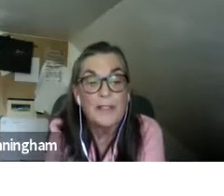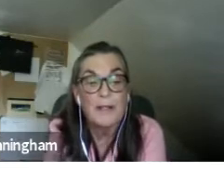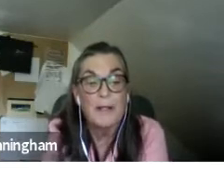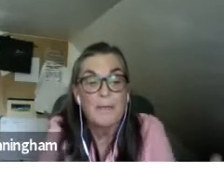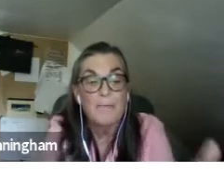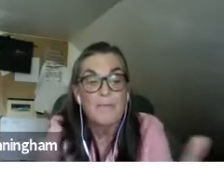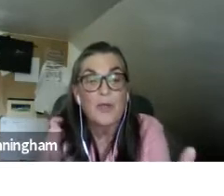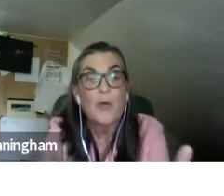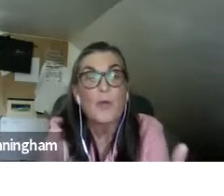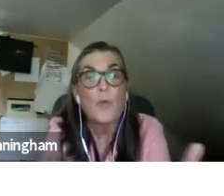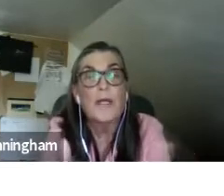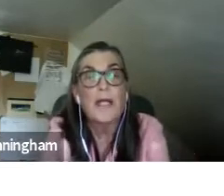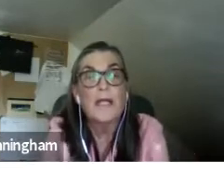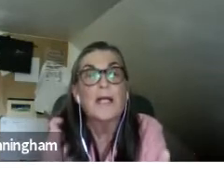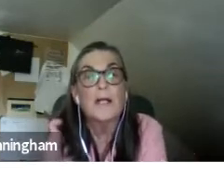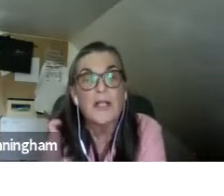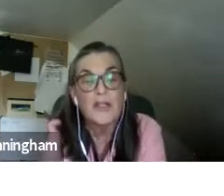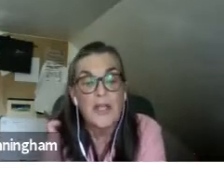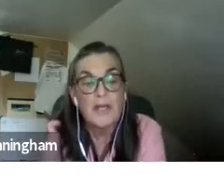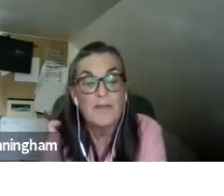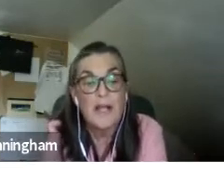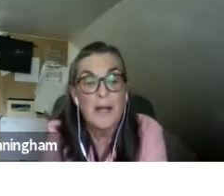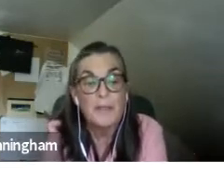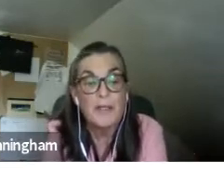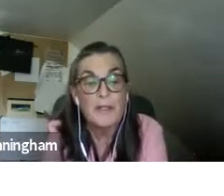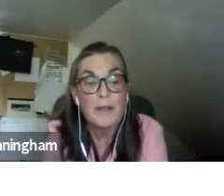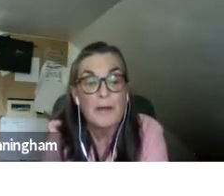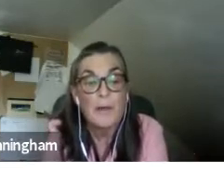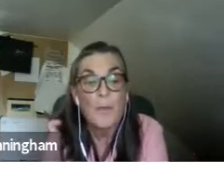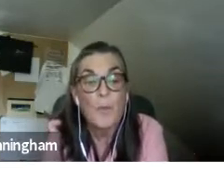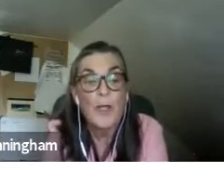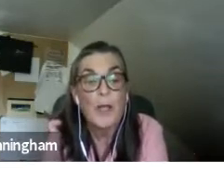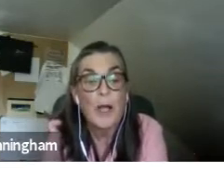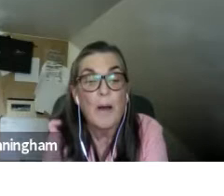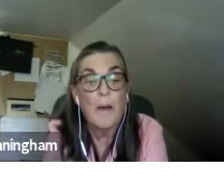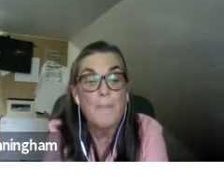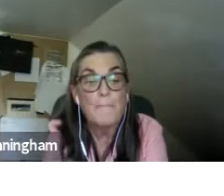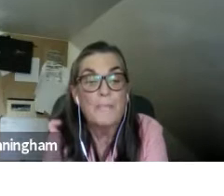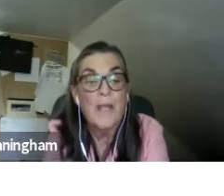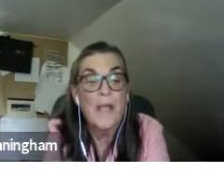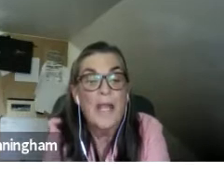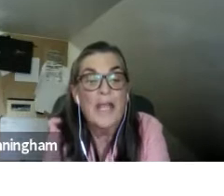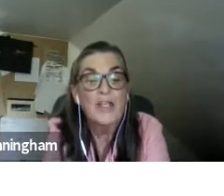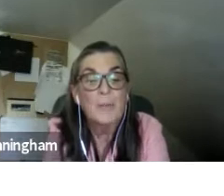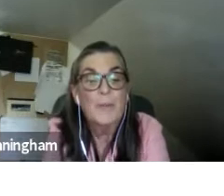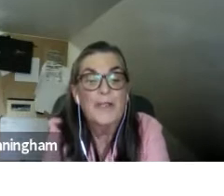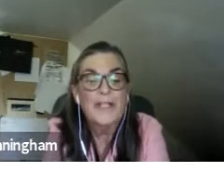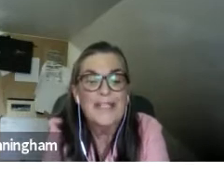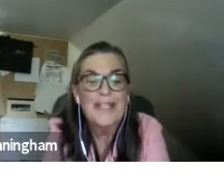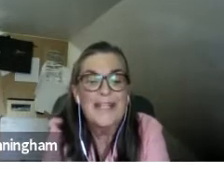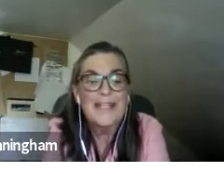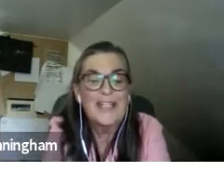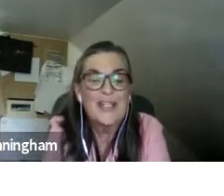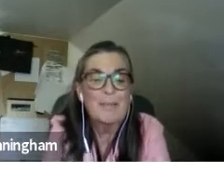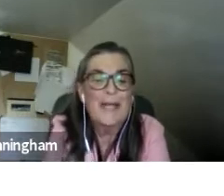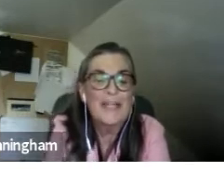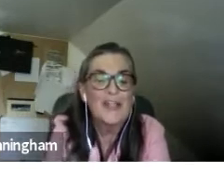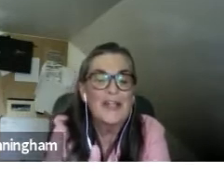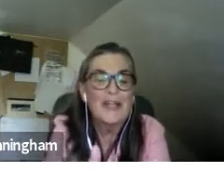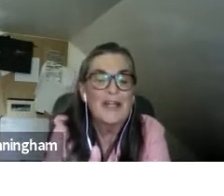, one hand on each side of the object will experience an expansion of